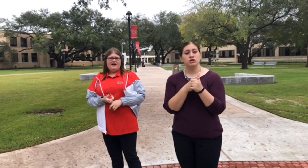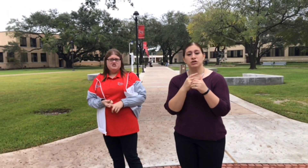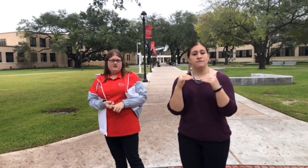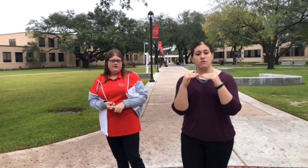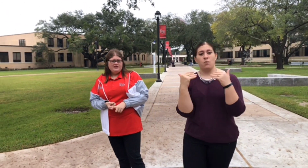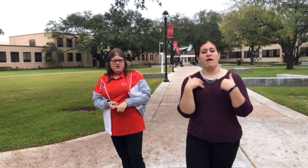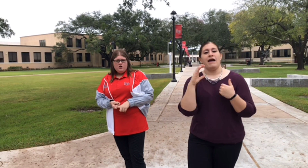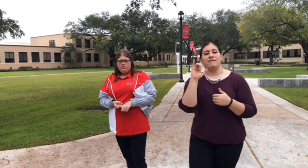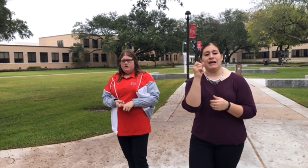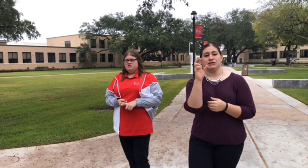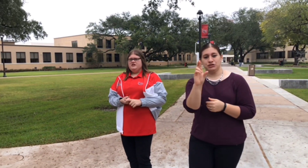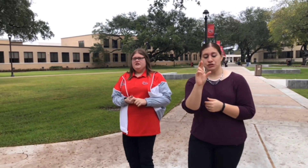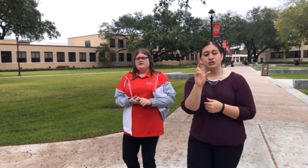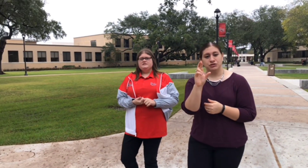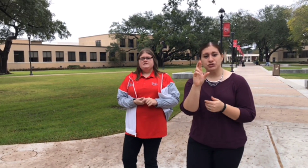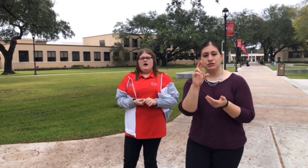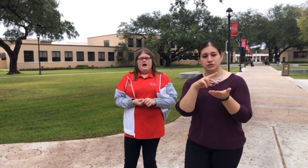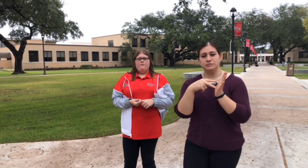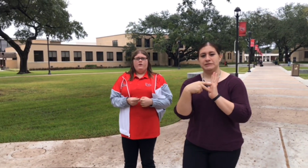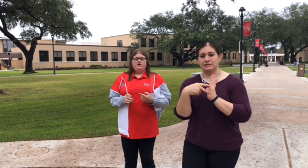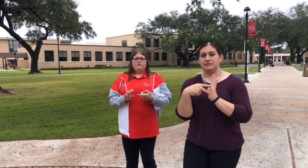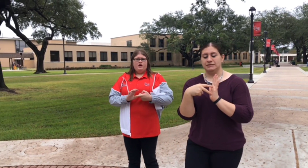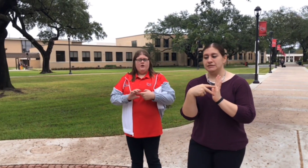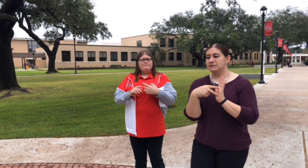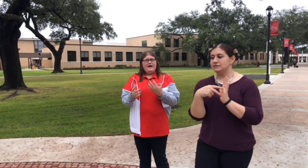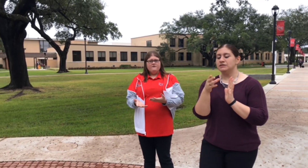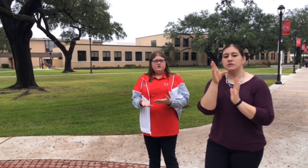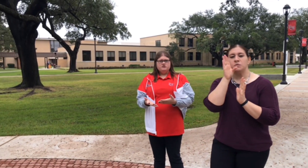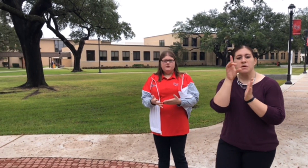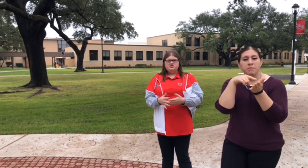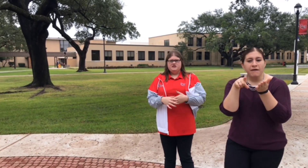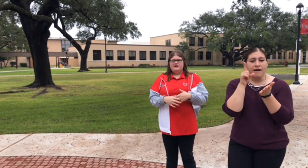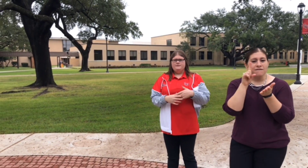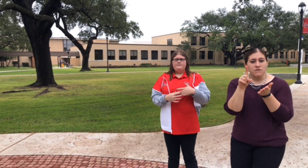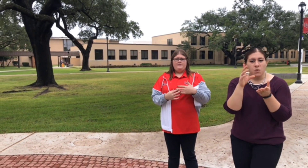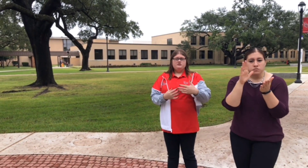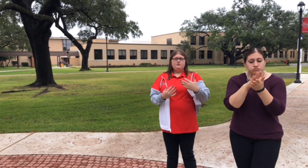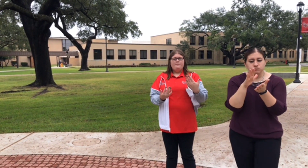cashiering which is where you would go and pay for your tuition, maybe set up a